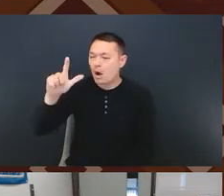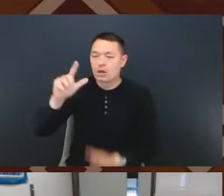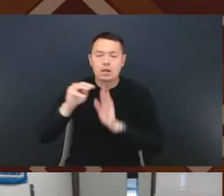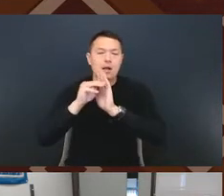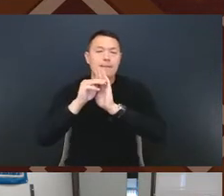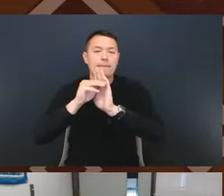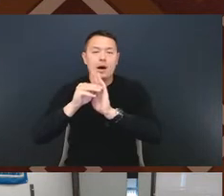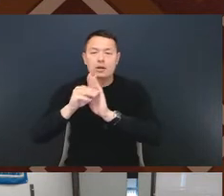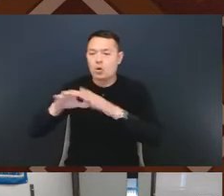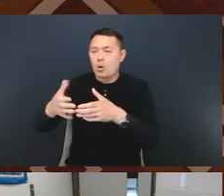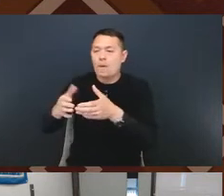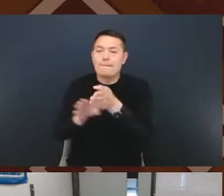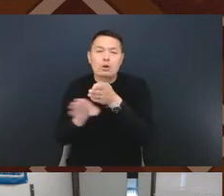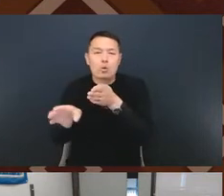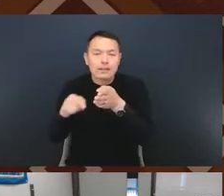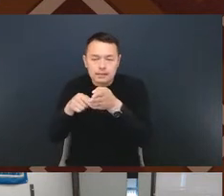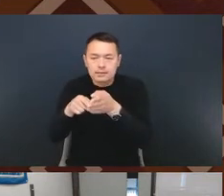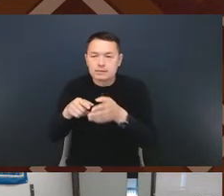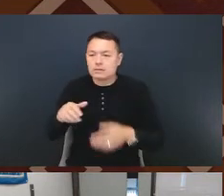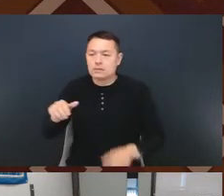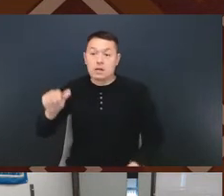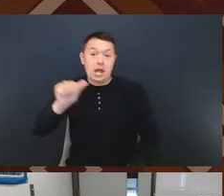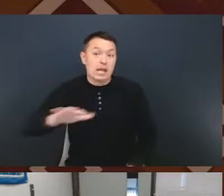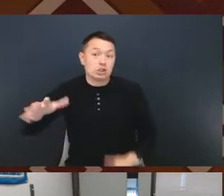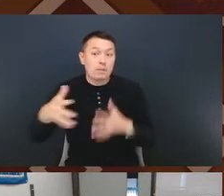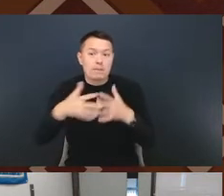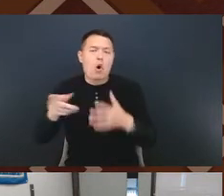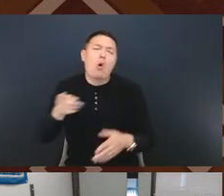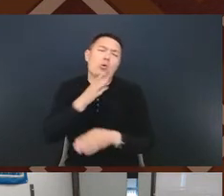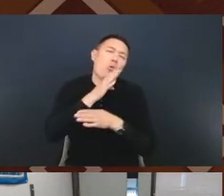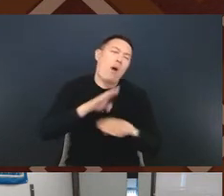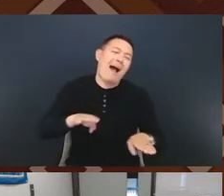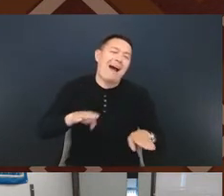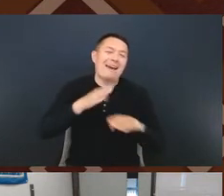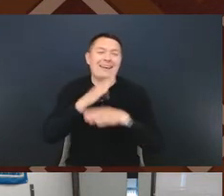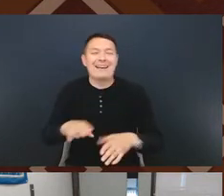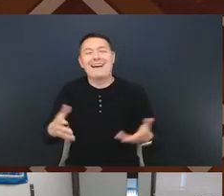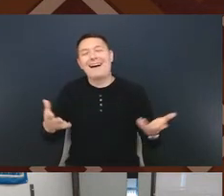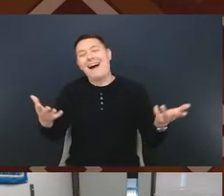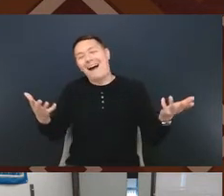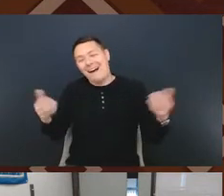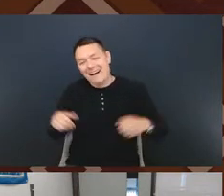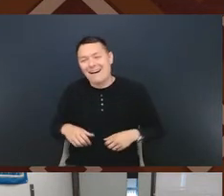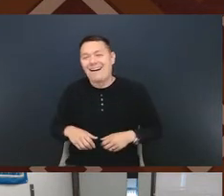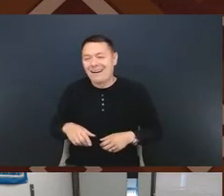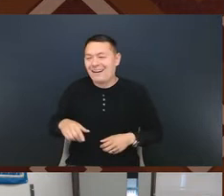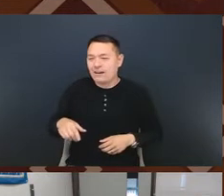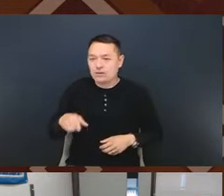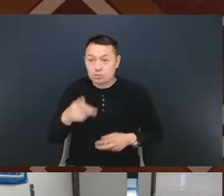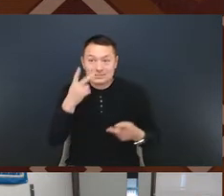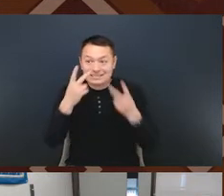Asian-Americans are basically quiet. And so this galvanized people. You see in the picture.